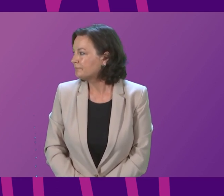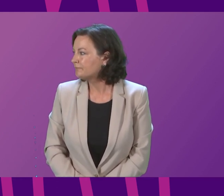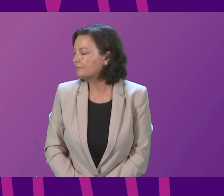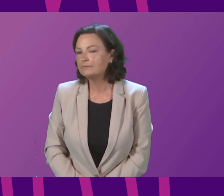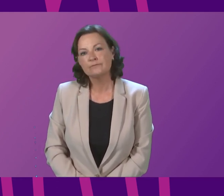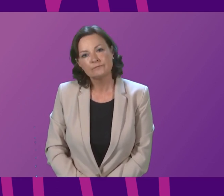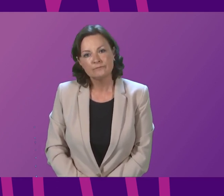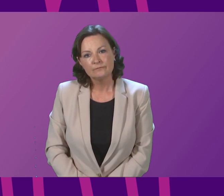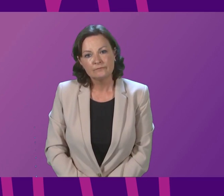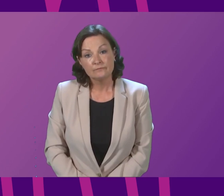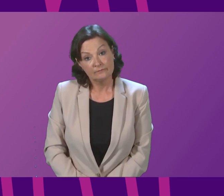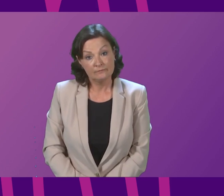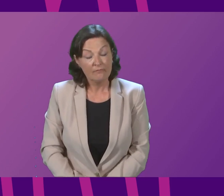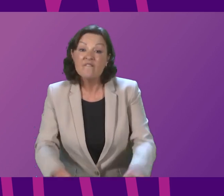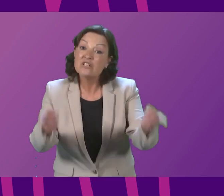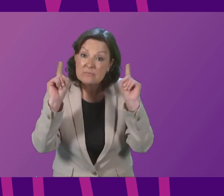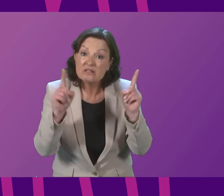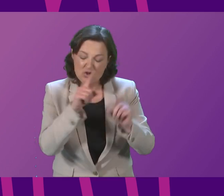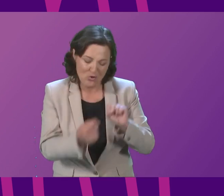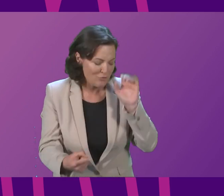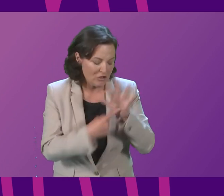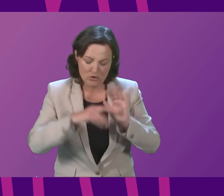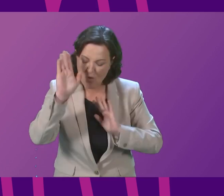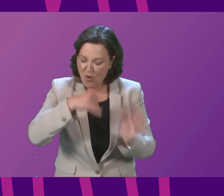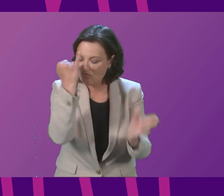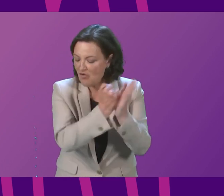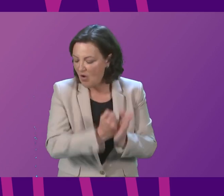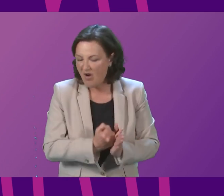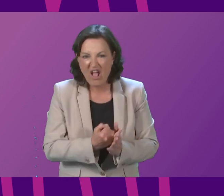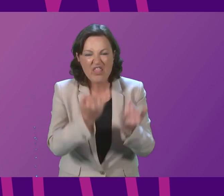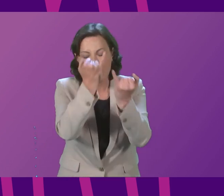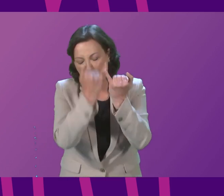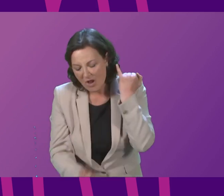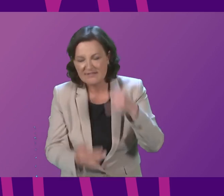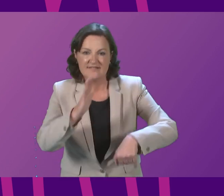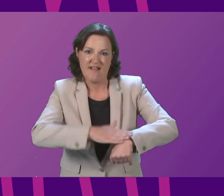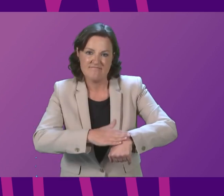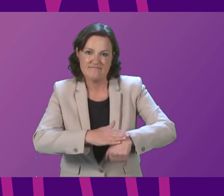The First Minister’s priorities are all wrong at the worst possible time.